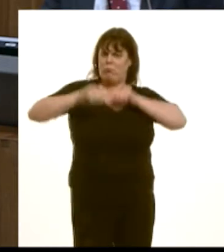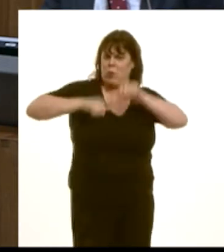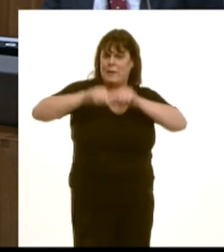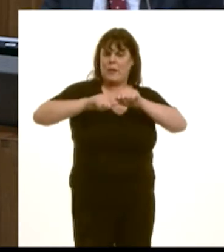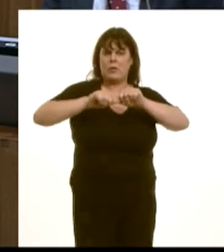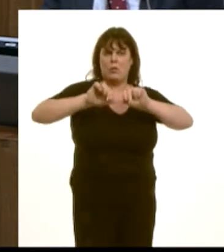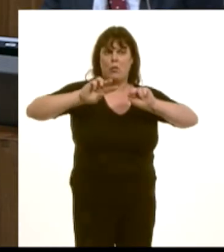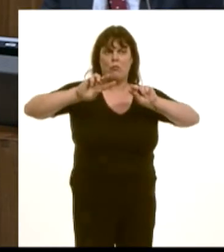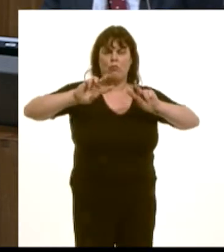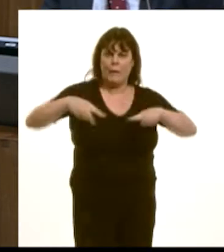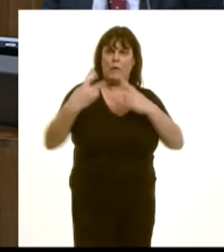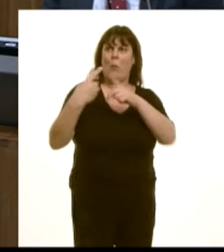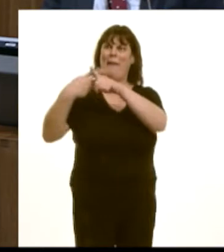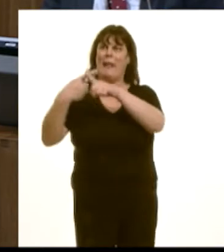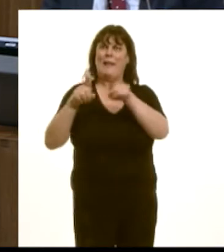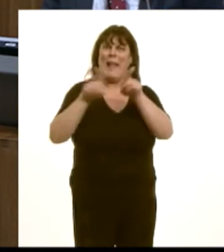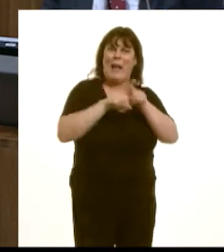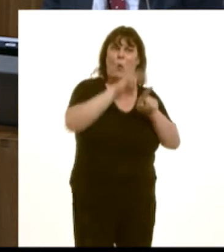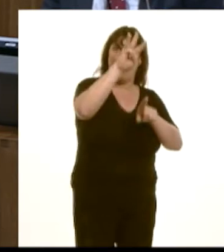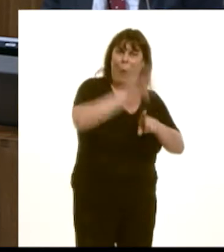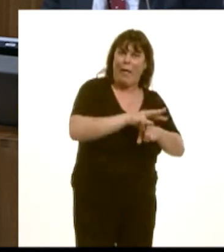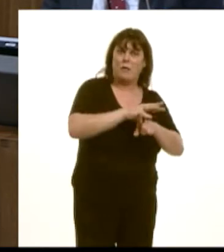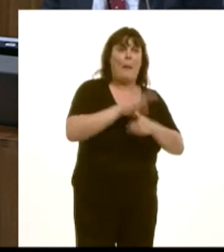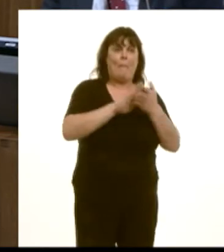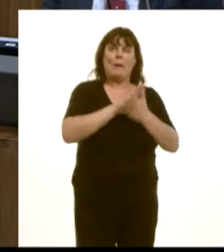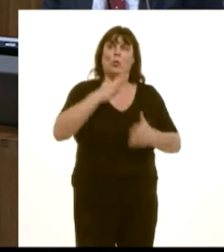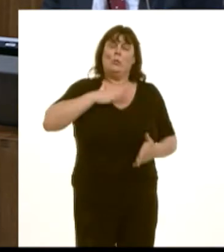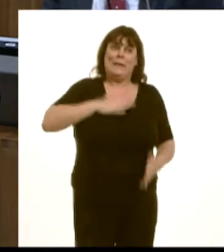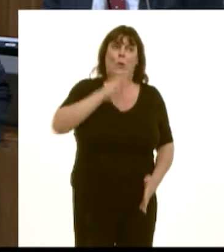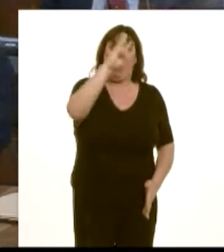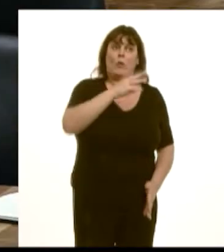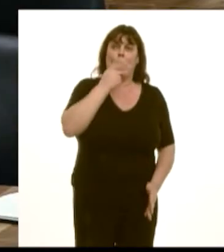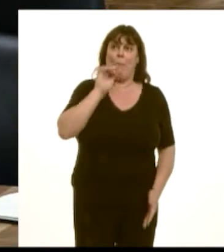and Wales together, as two nations, then there has to be a Welsh representative on the body.